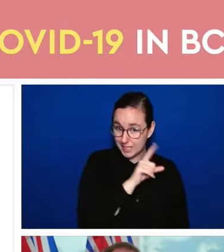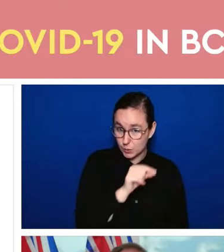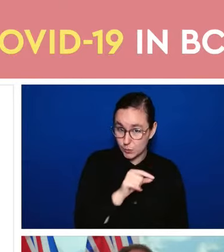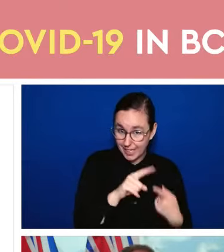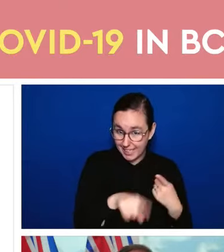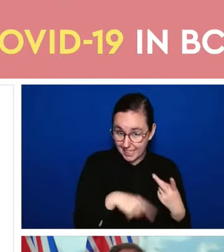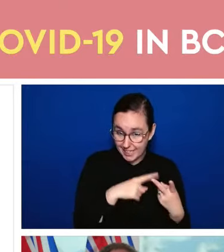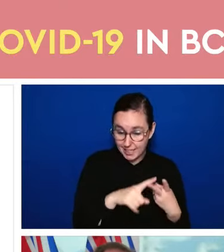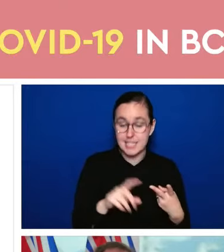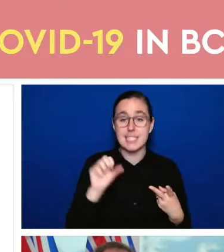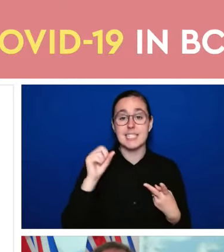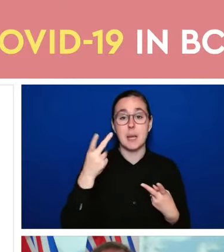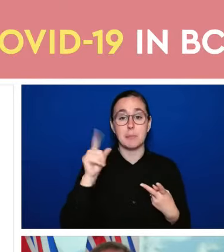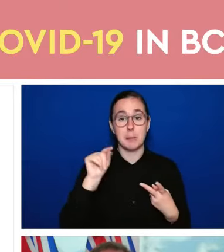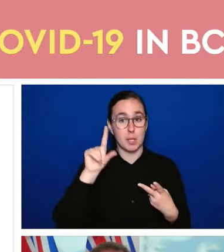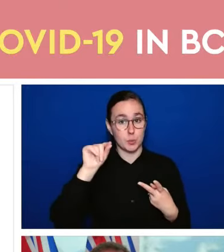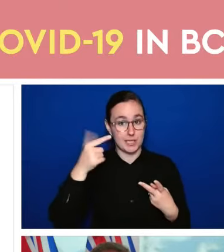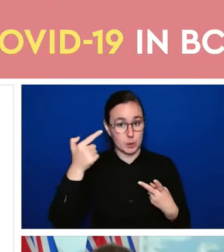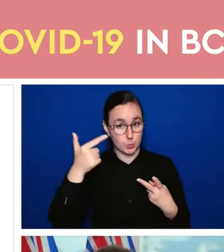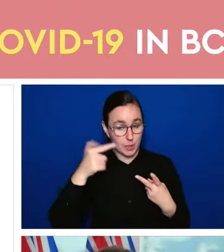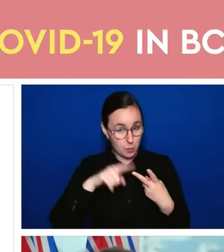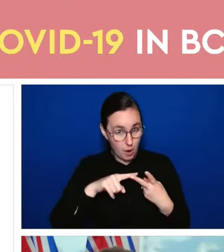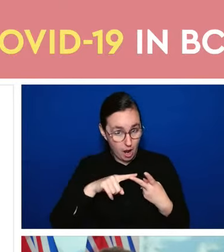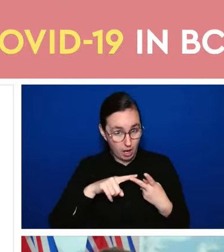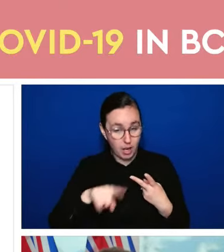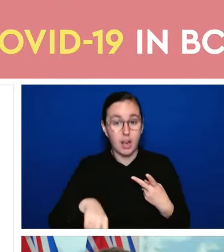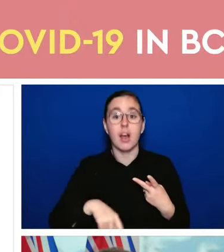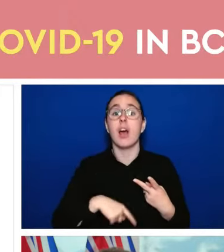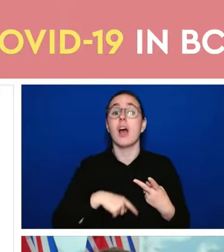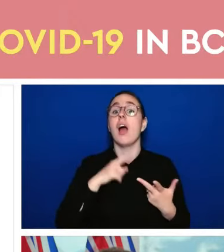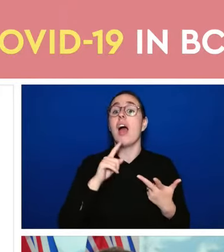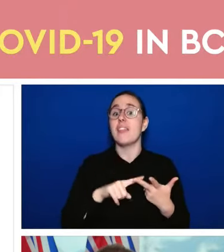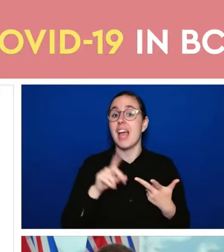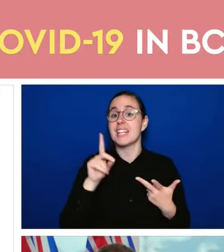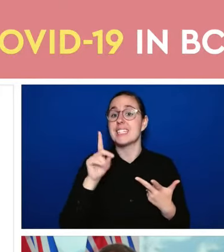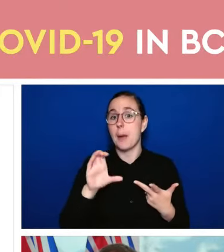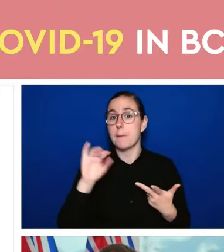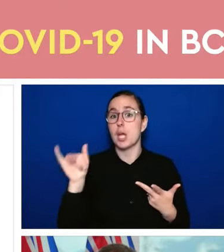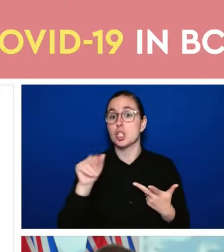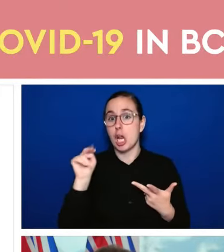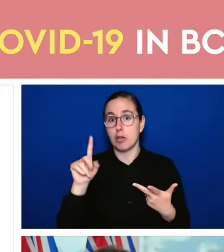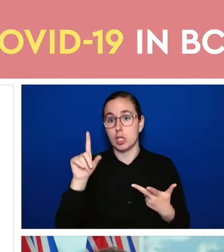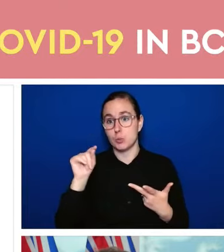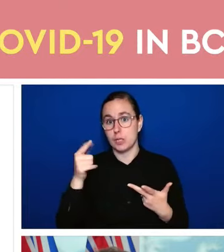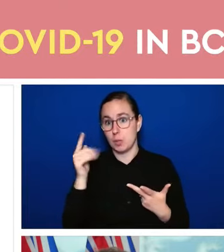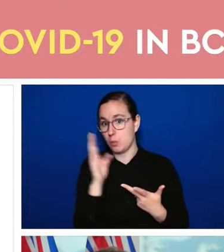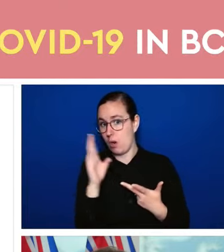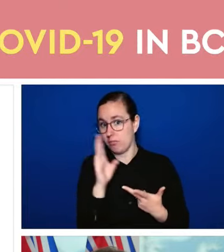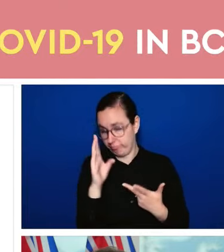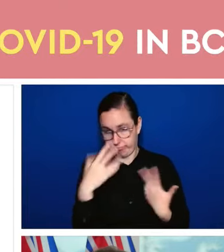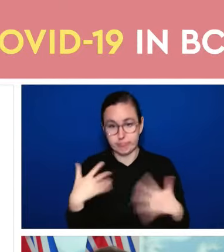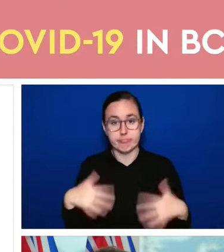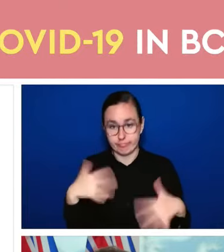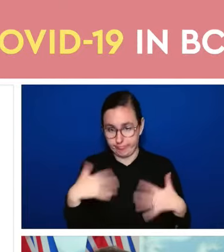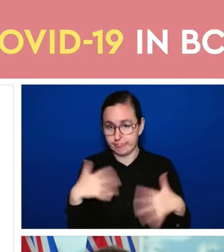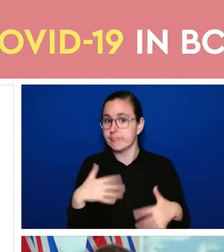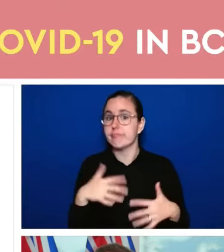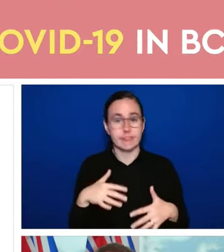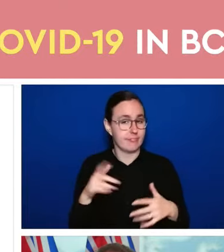twenty one and then more broadly in December and January twenty twenty one service reductions